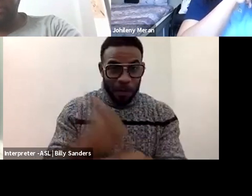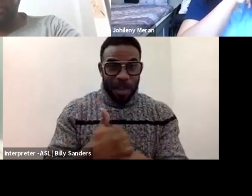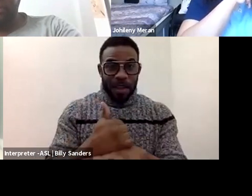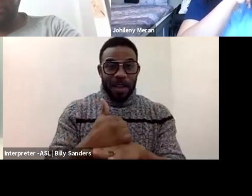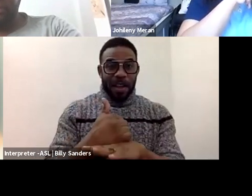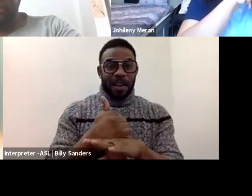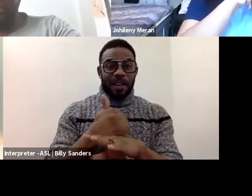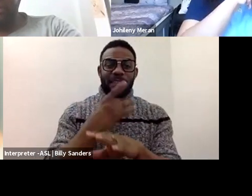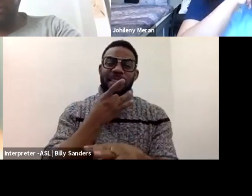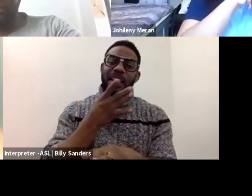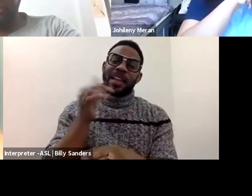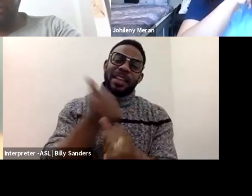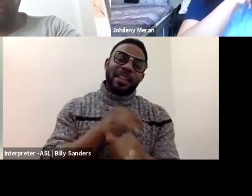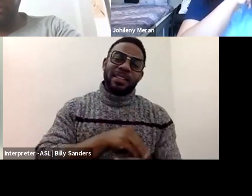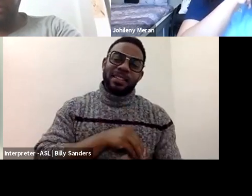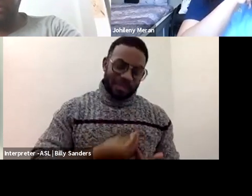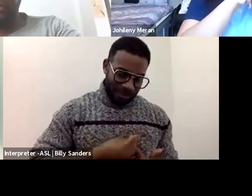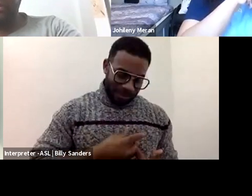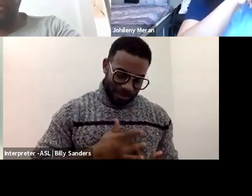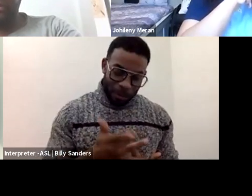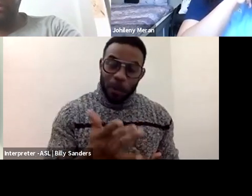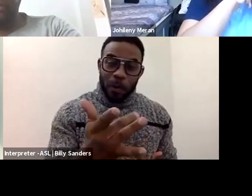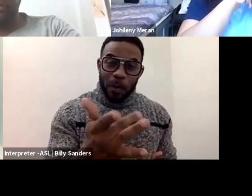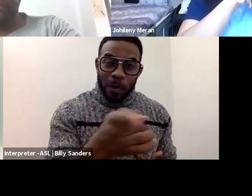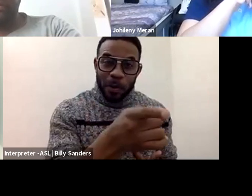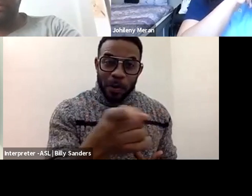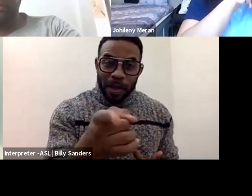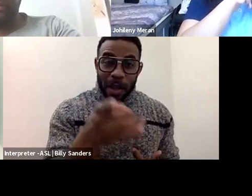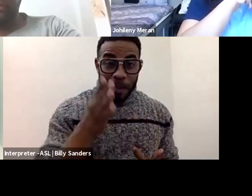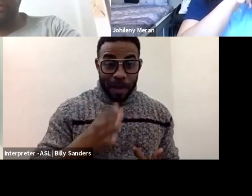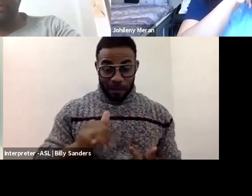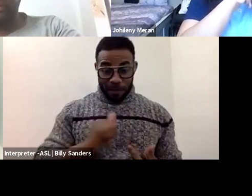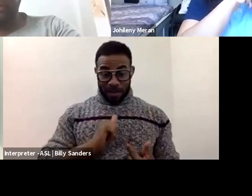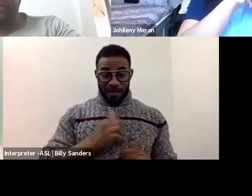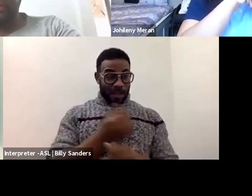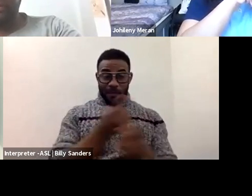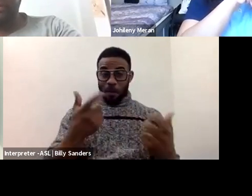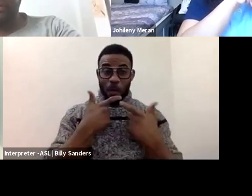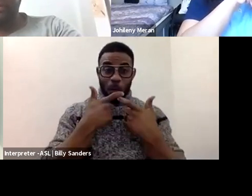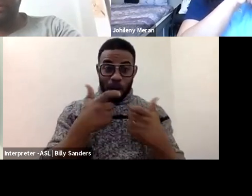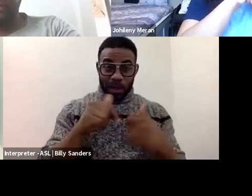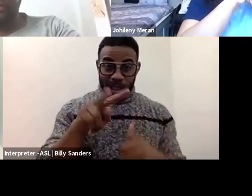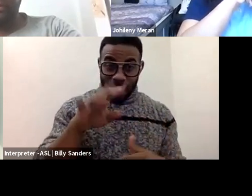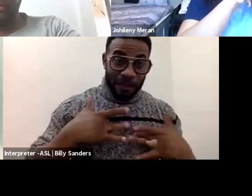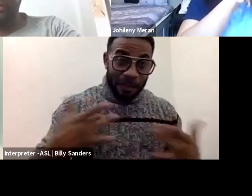light that you each hold and on behalf of myself and everyone watching this event and